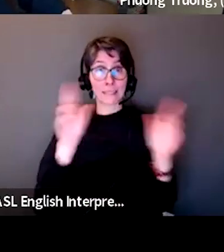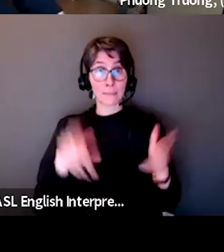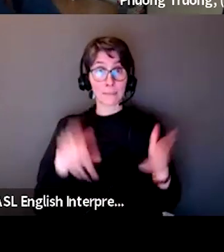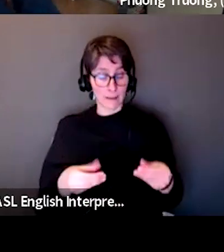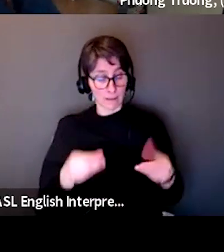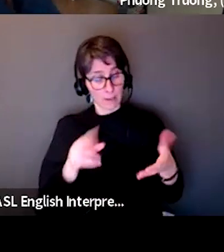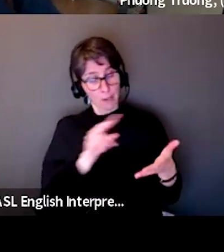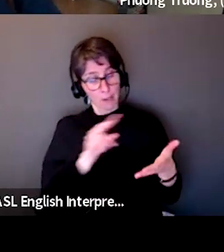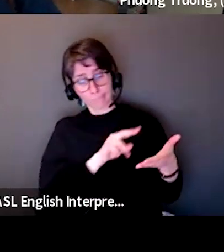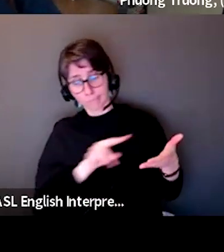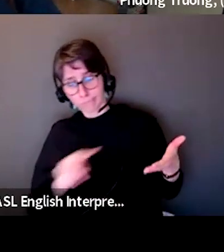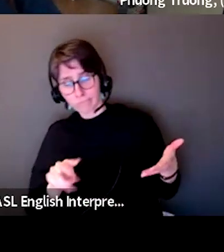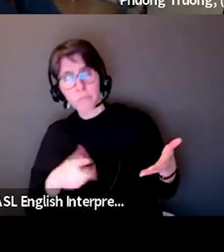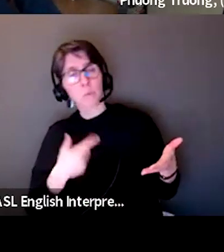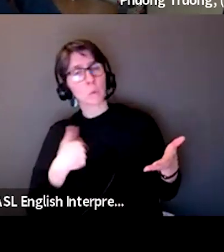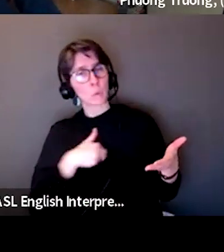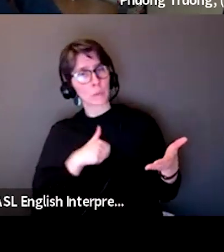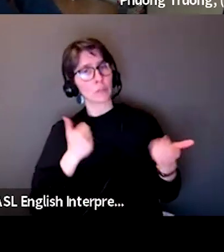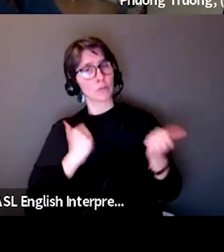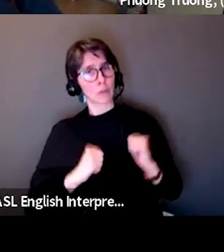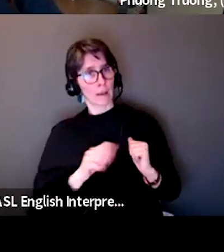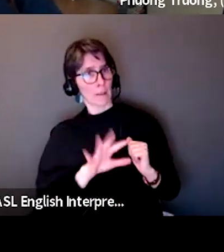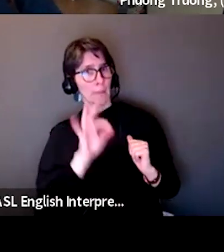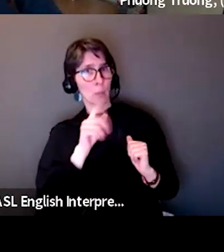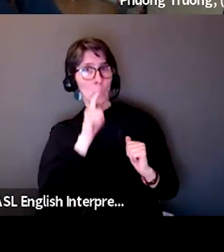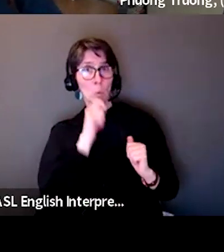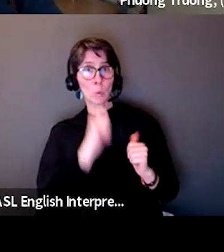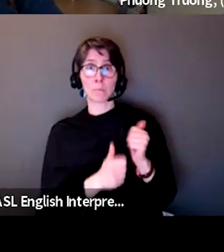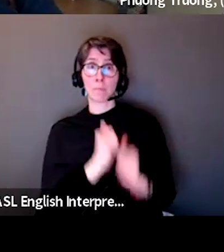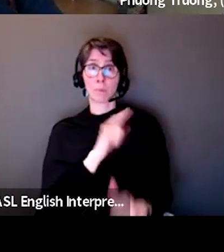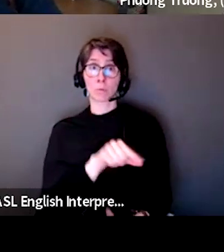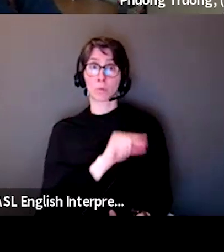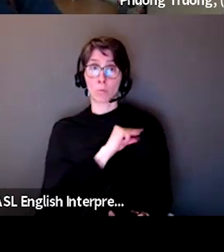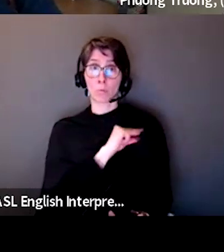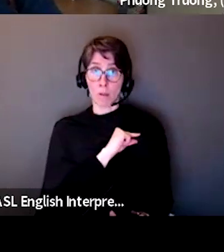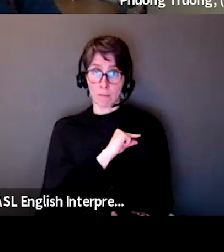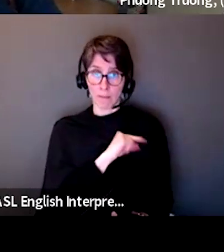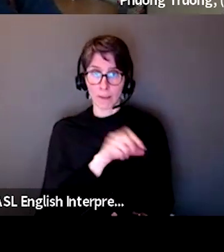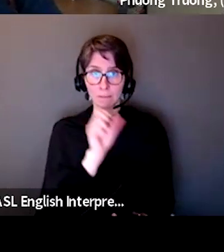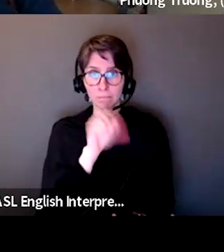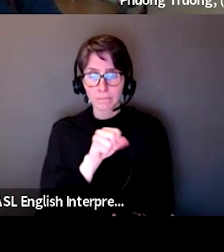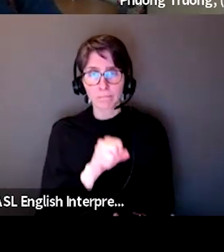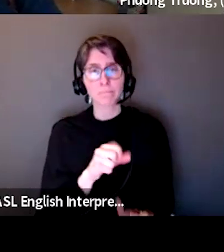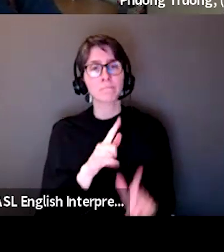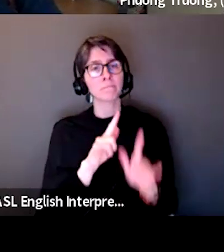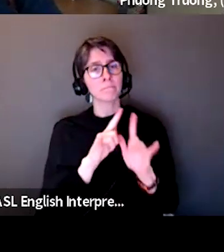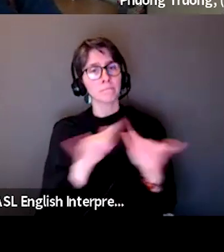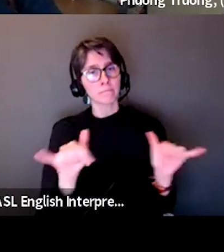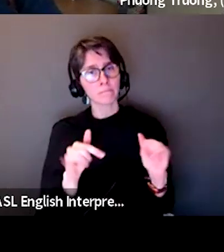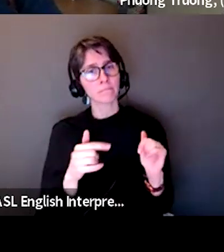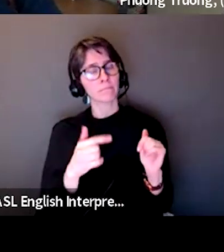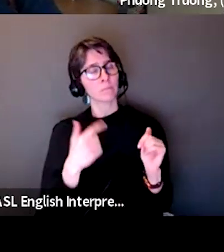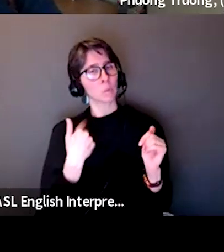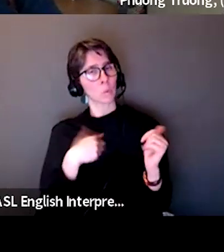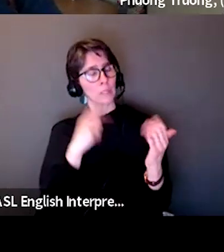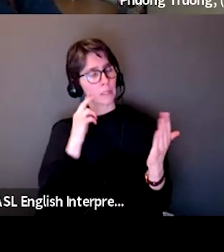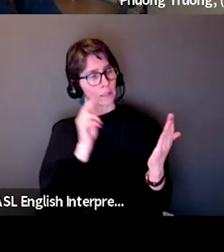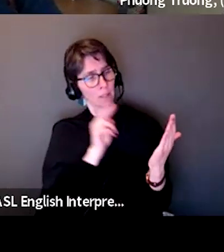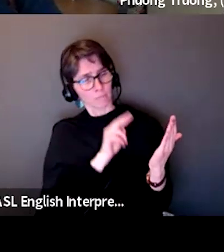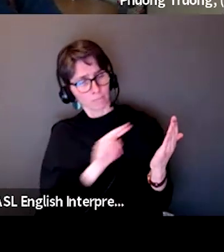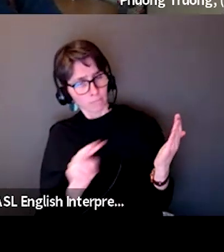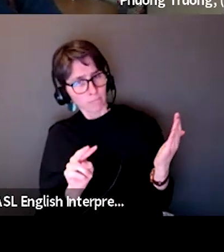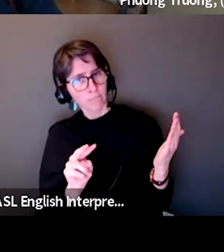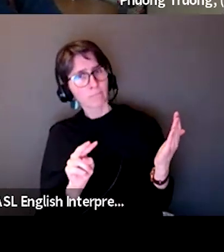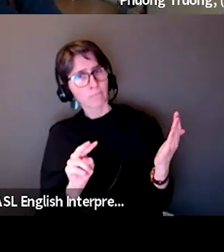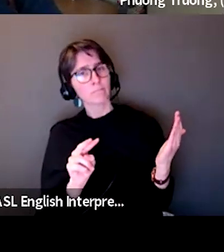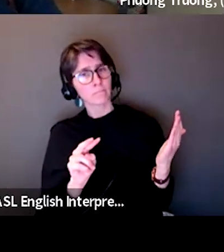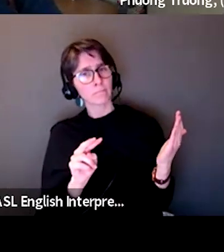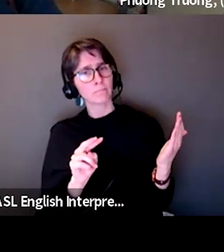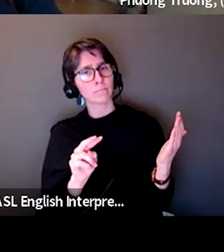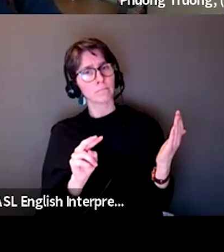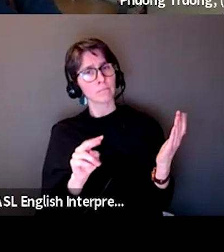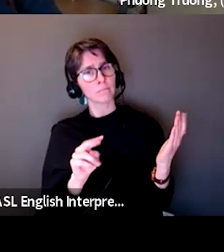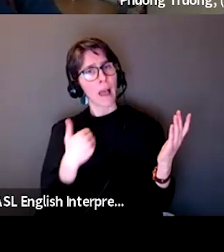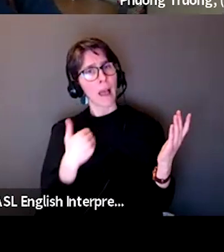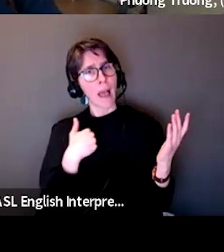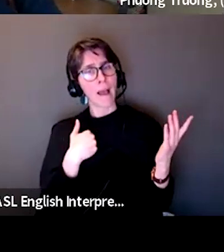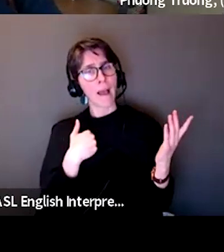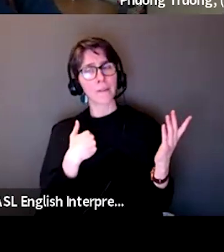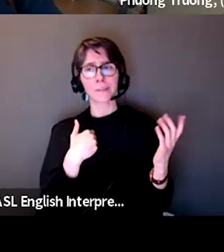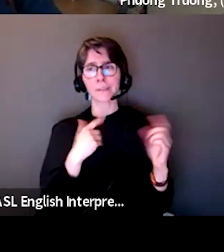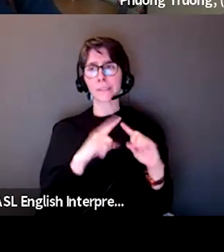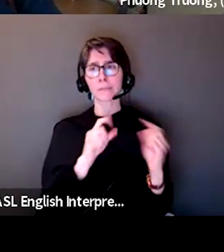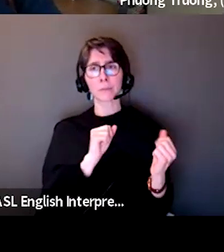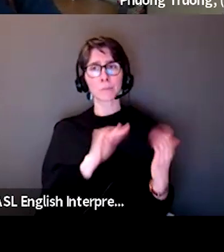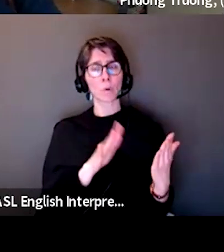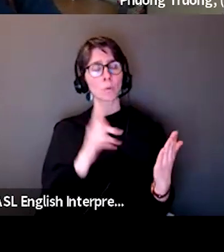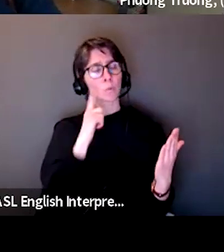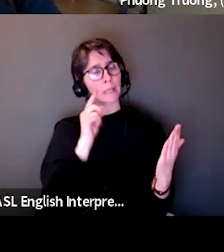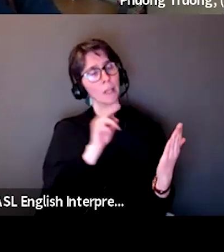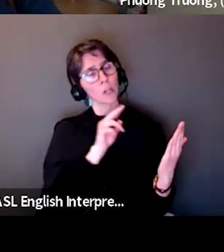we obviously choose the most qualified candidates, but often there are ways to see sometimes if an